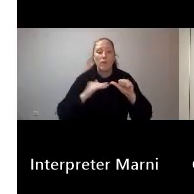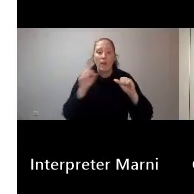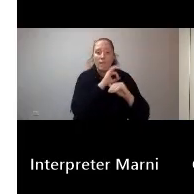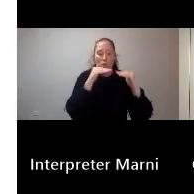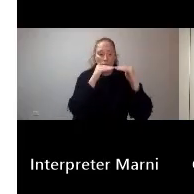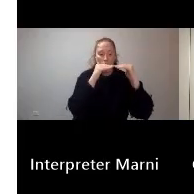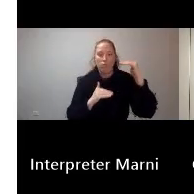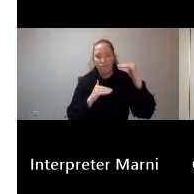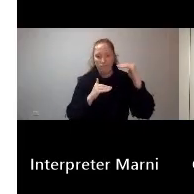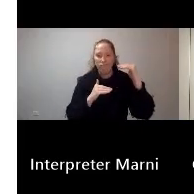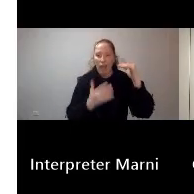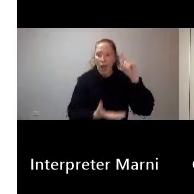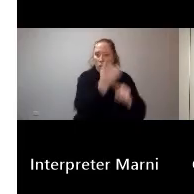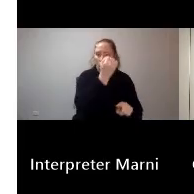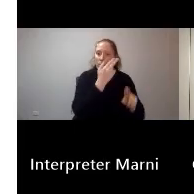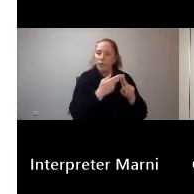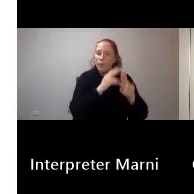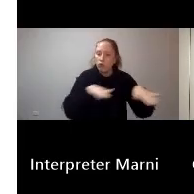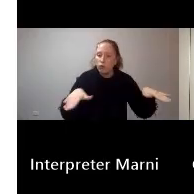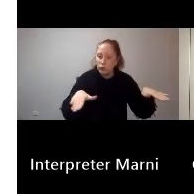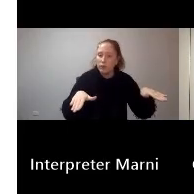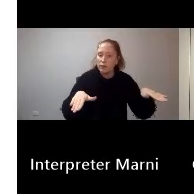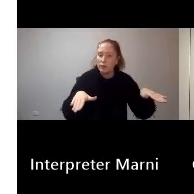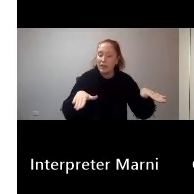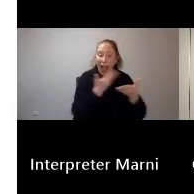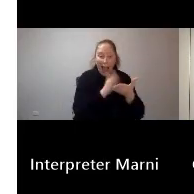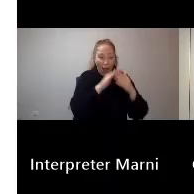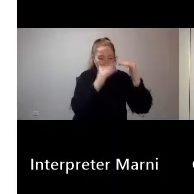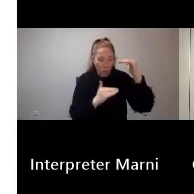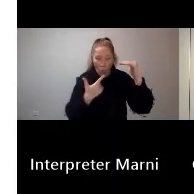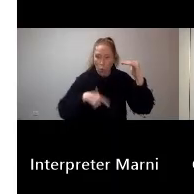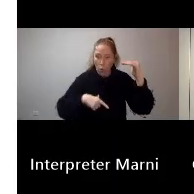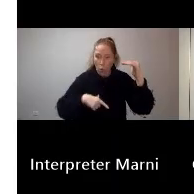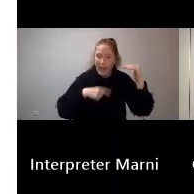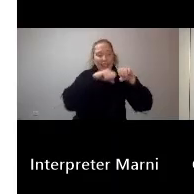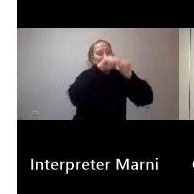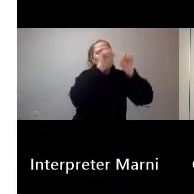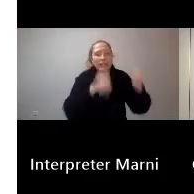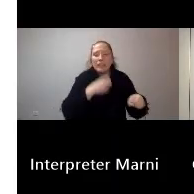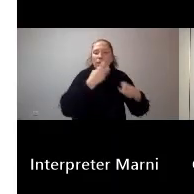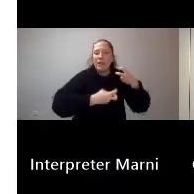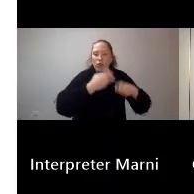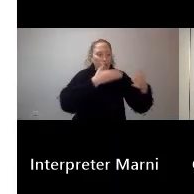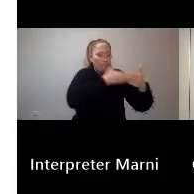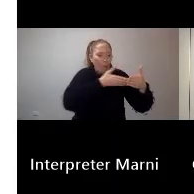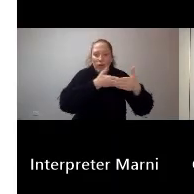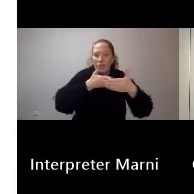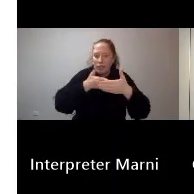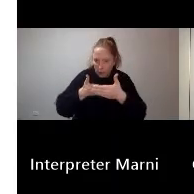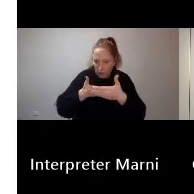And in this case, they're driven by systemic and potentially remedial differences. And I really wanted you to hold that idea